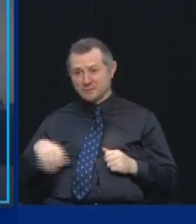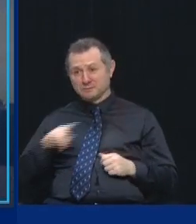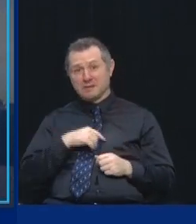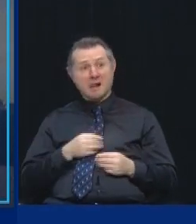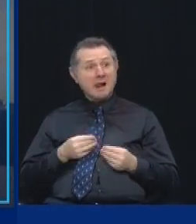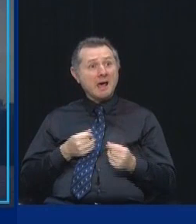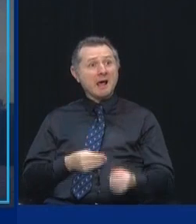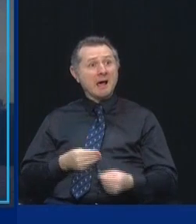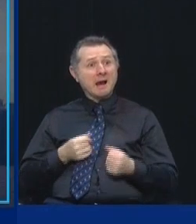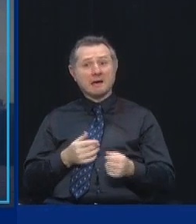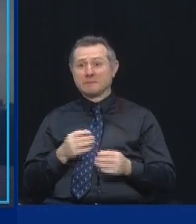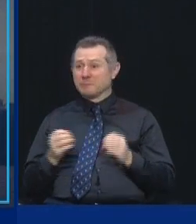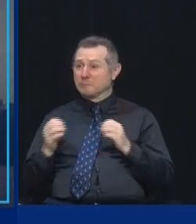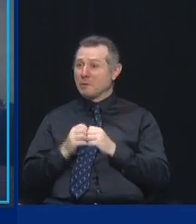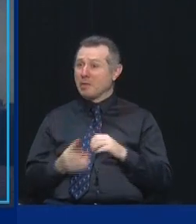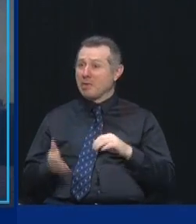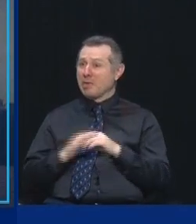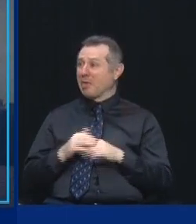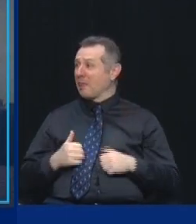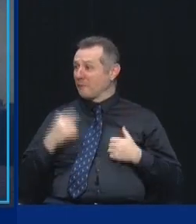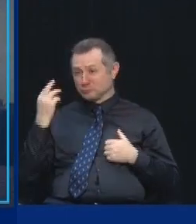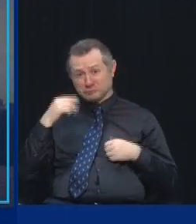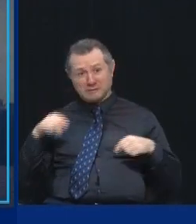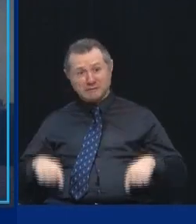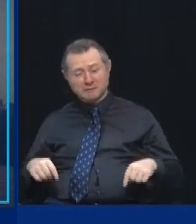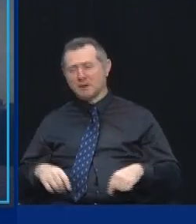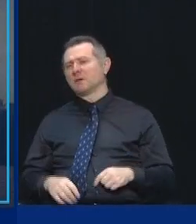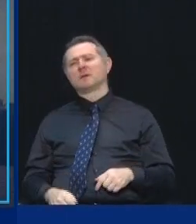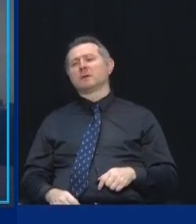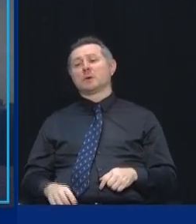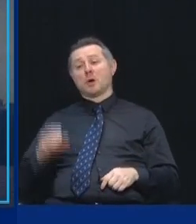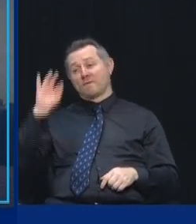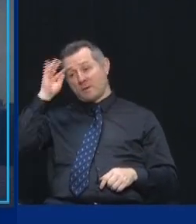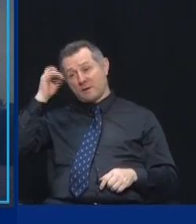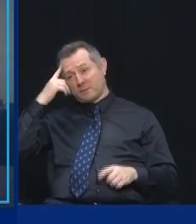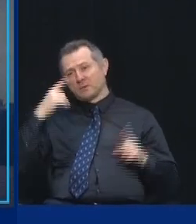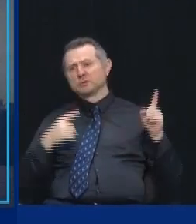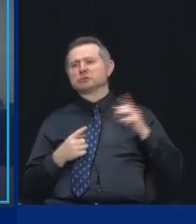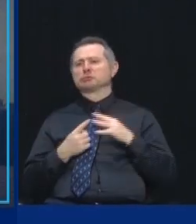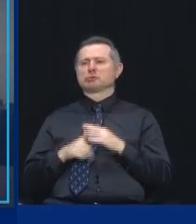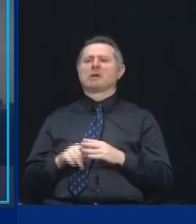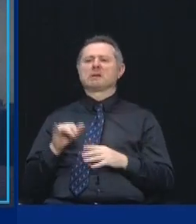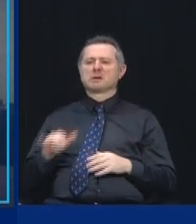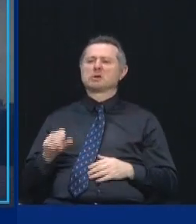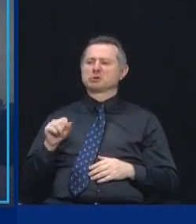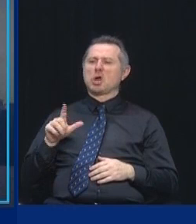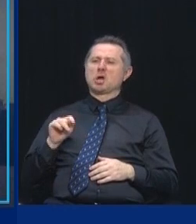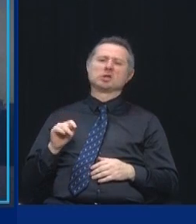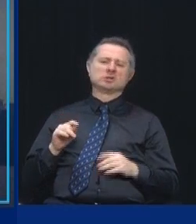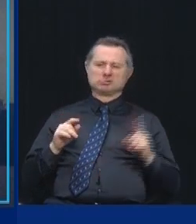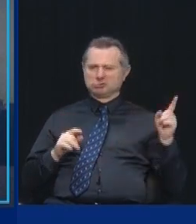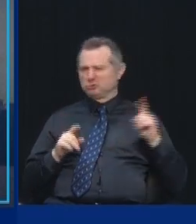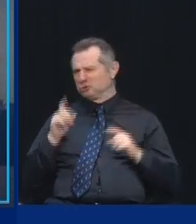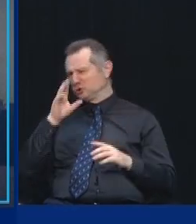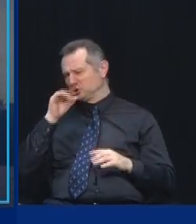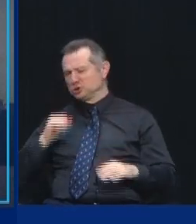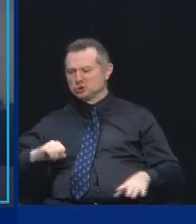THE NATION. HOW MUCH OF A PREMIUM DO WE EXPECT PEOPLE TO PAY TO LIVE HERE? THE FEDERAL GOVERNMENT DID IT.